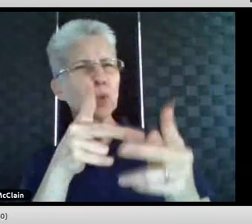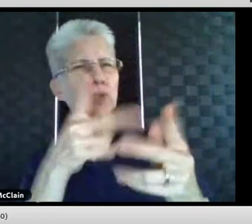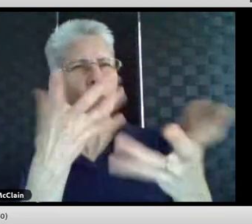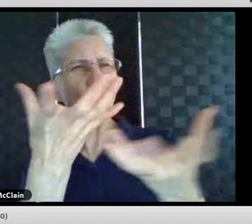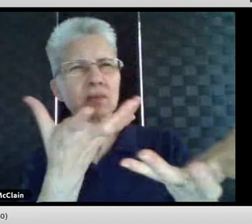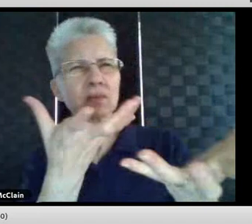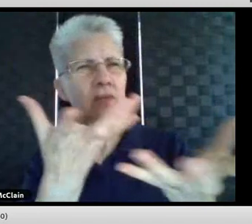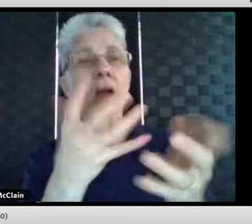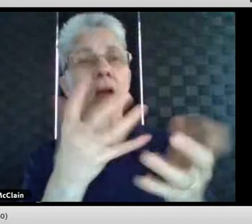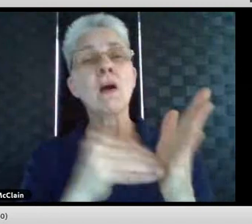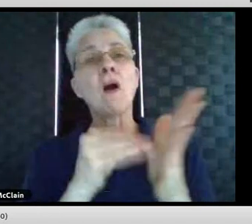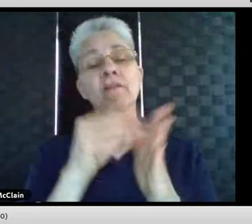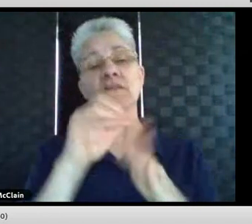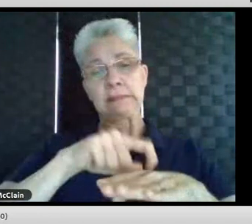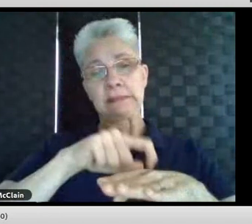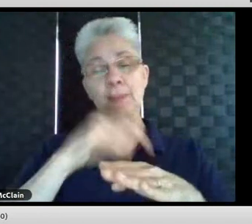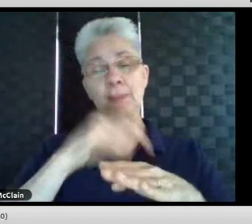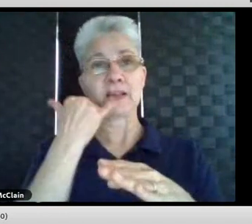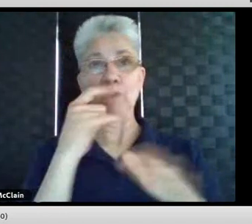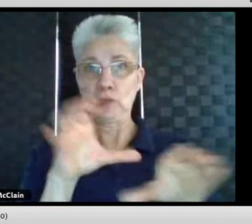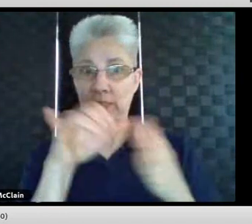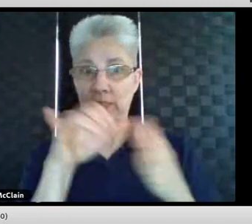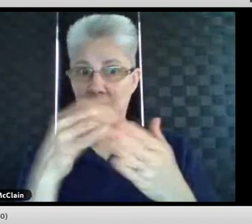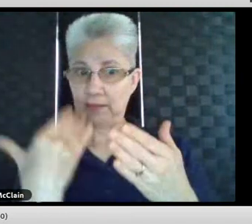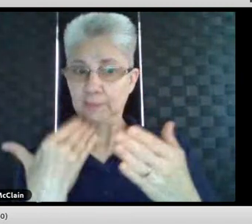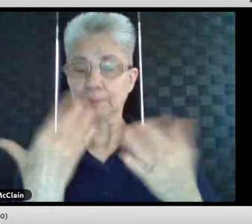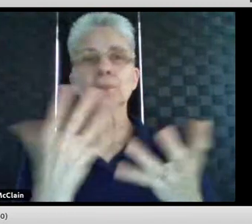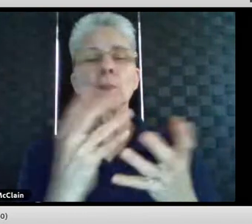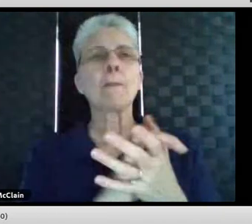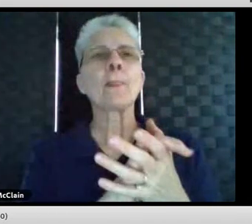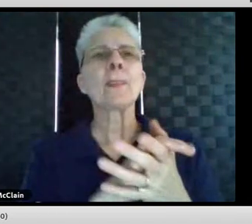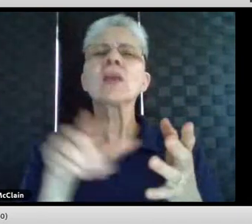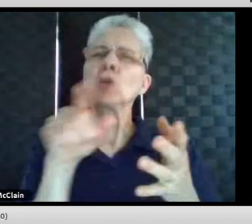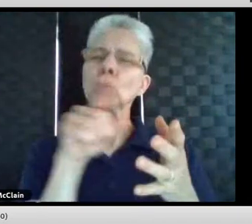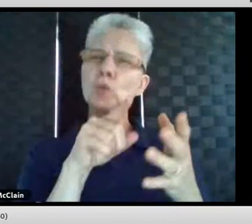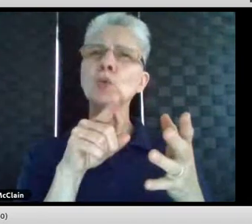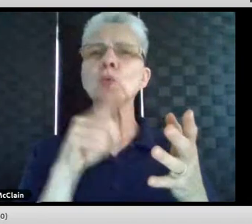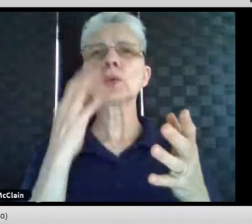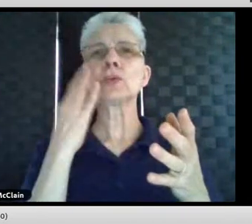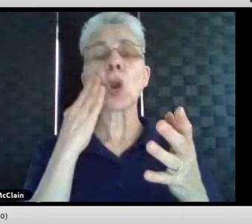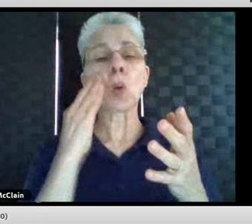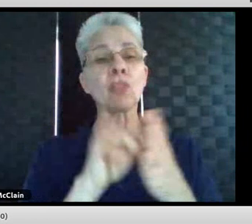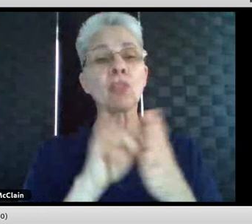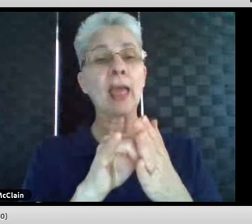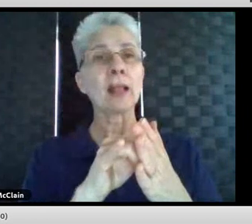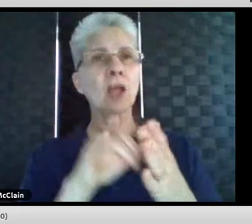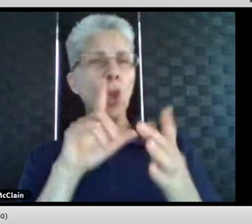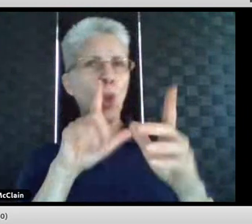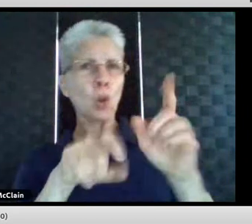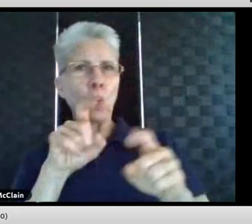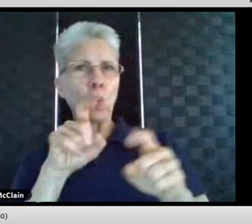and oftentimes, if you've done this, you know that the question that they finally ask you